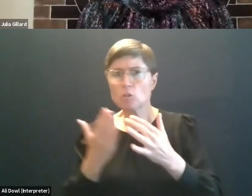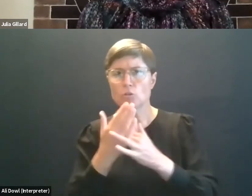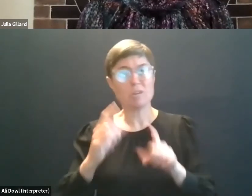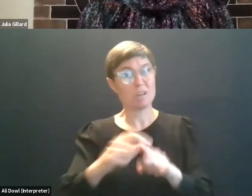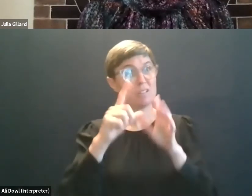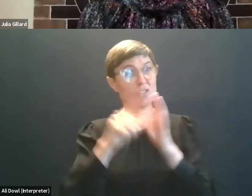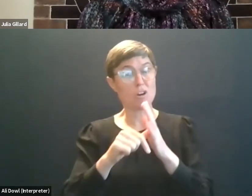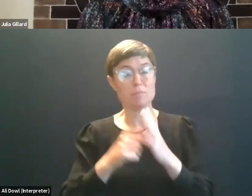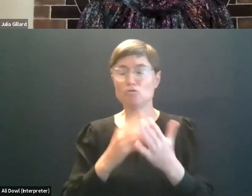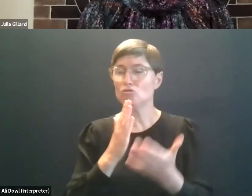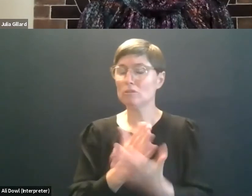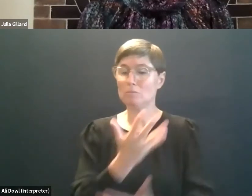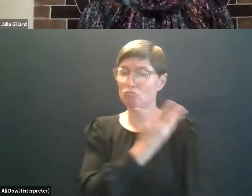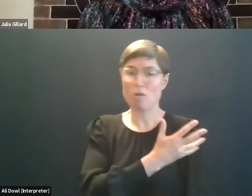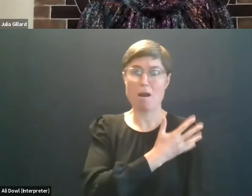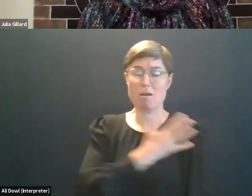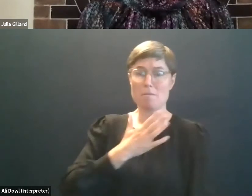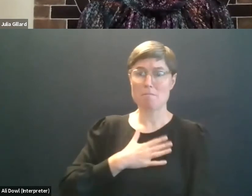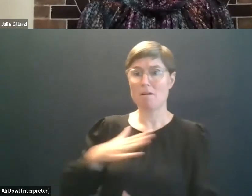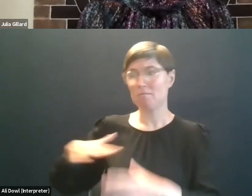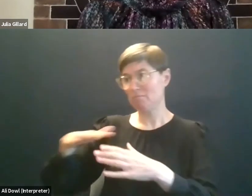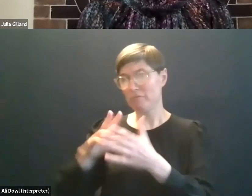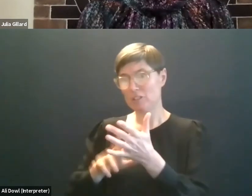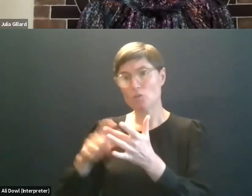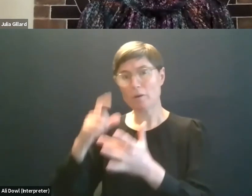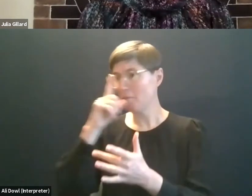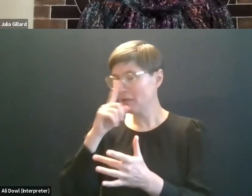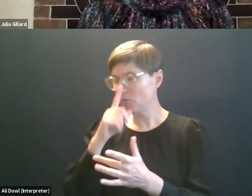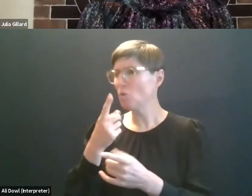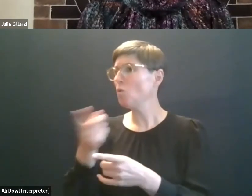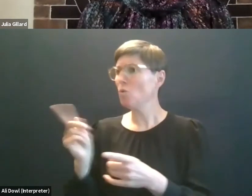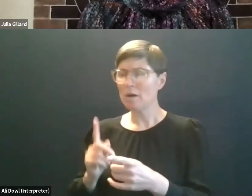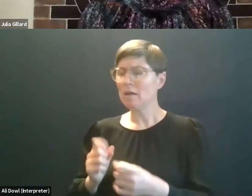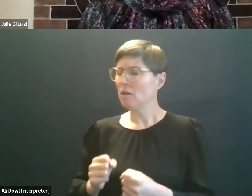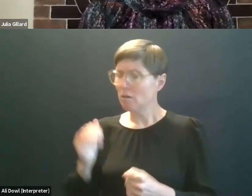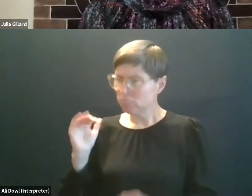of my fellow Victorians for the way we really did do it pretty tough there for a while,